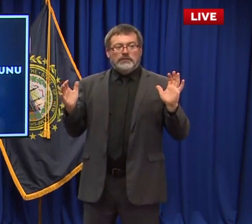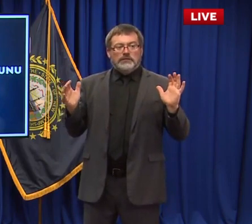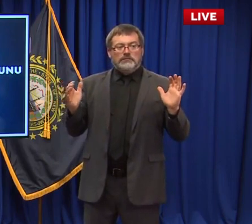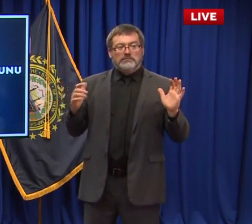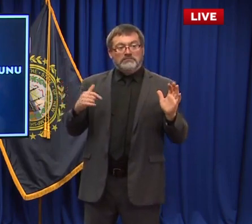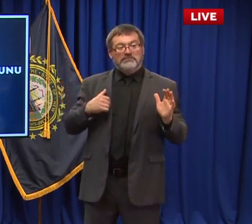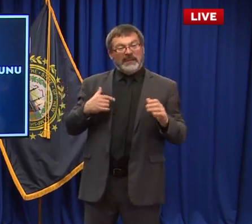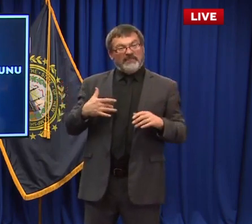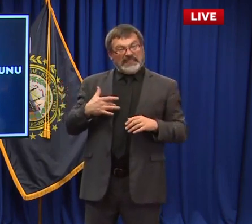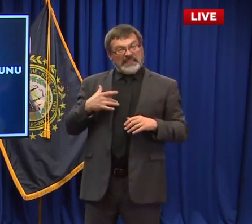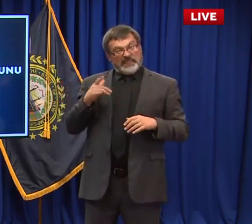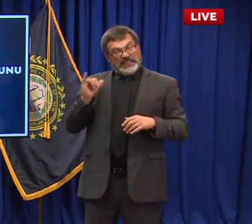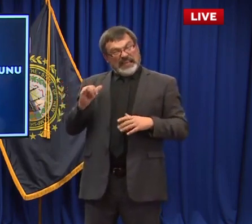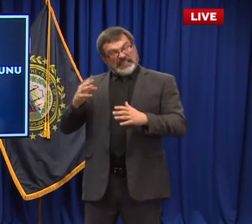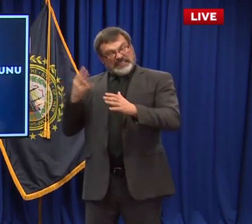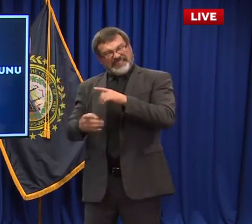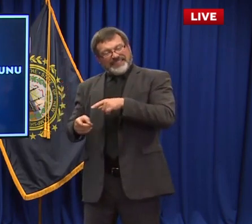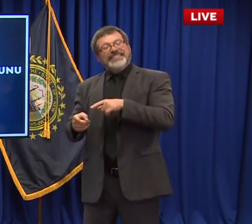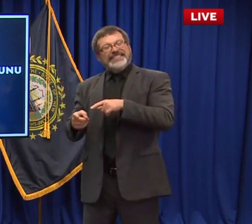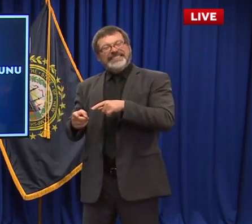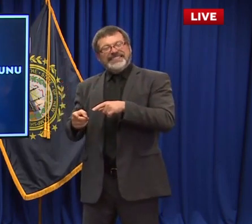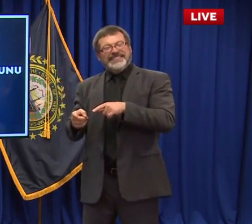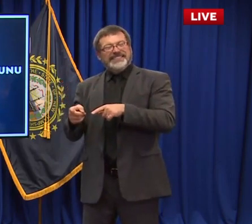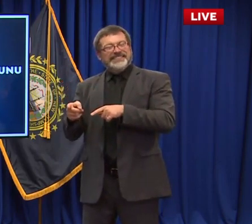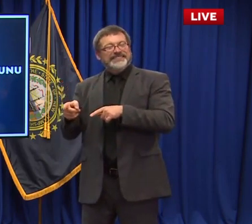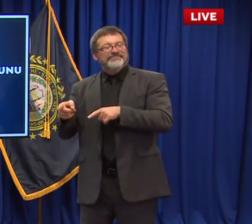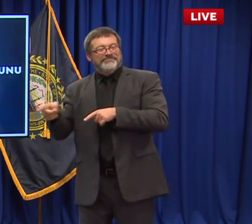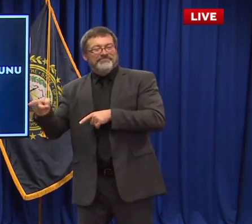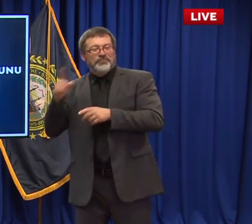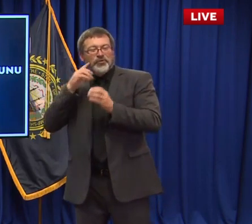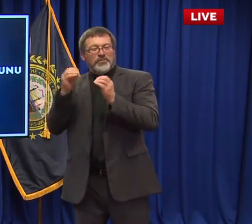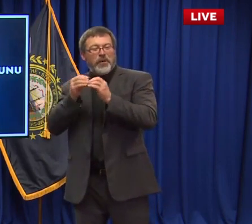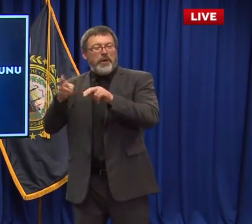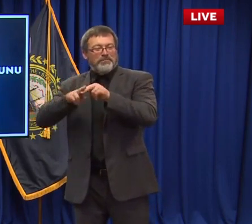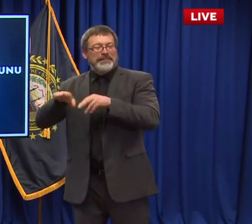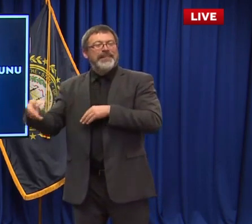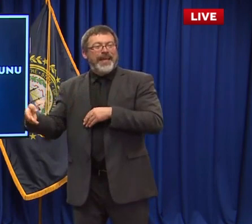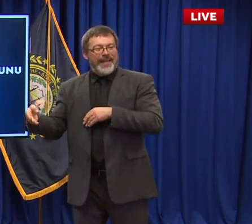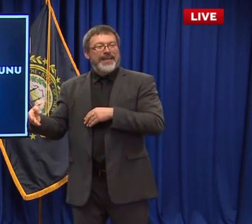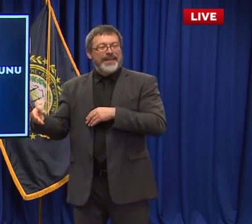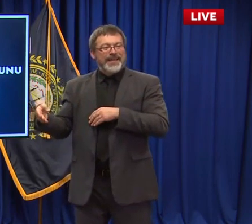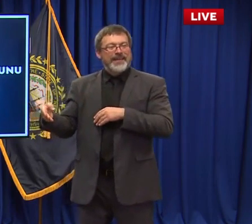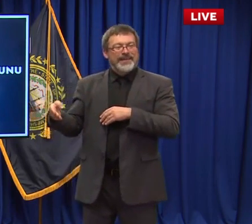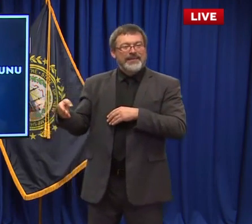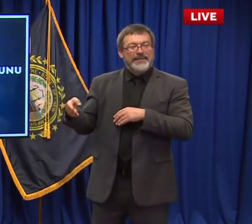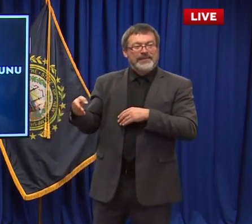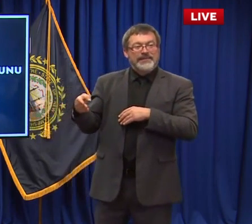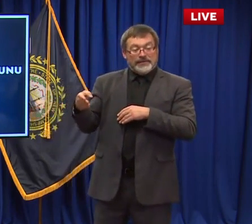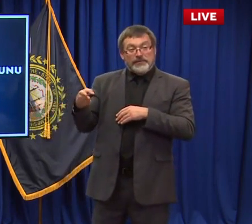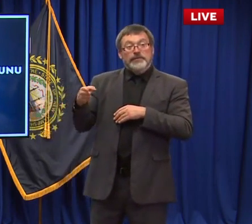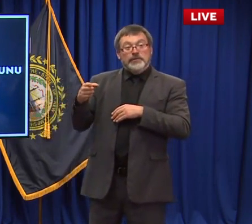I THINK AT A NATIONAL LEVEL, LIKELY WE WILL SEE A NUMBER OF PEOPLE DYING FROM COVID-19 ALSO INCREASE.